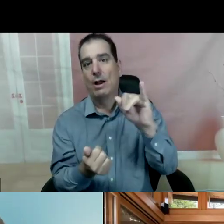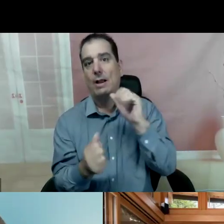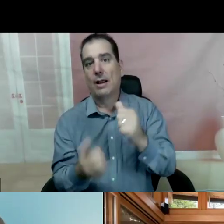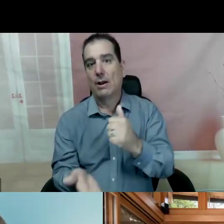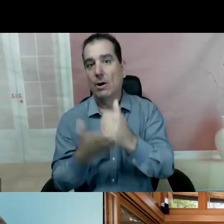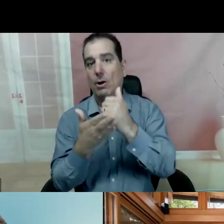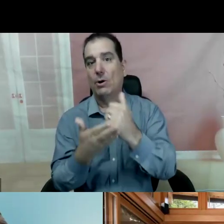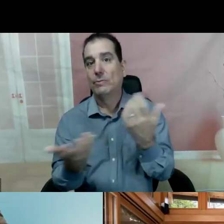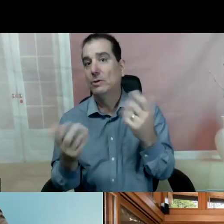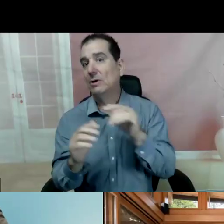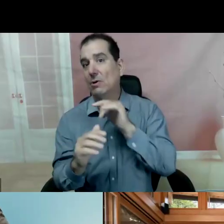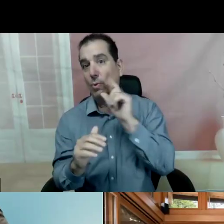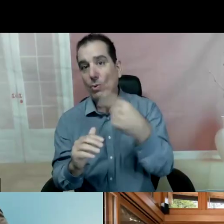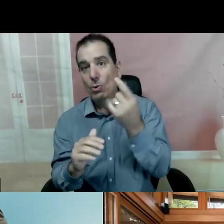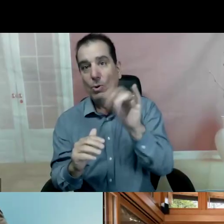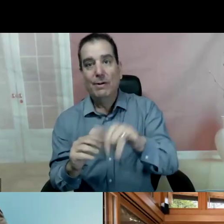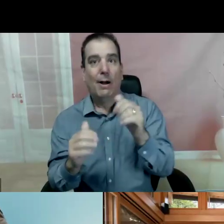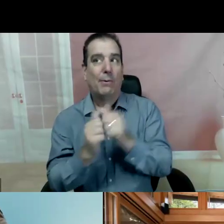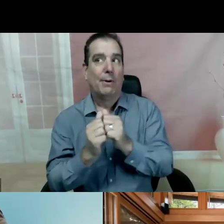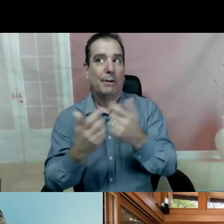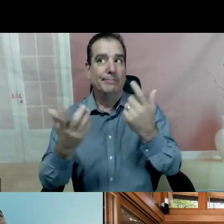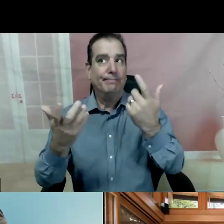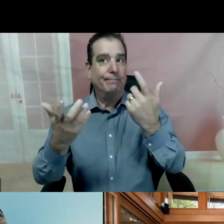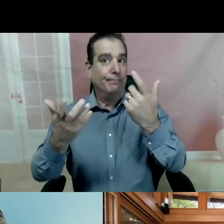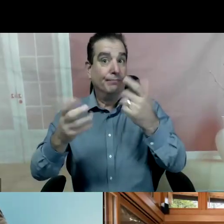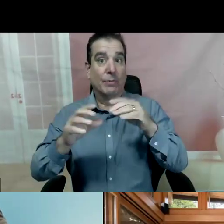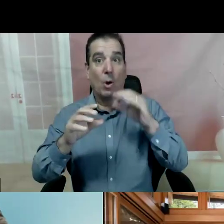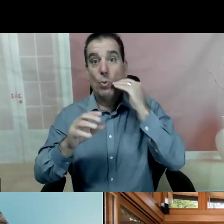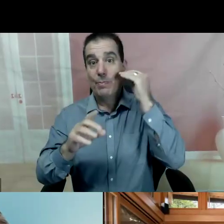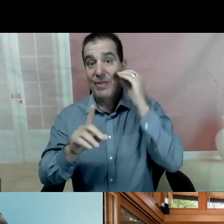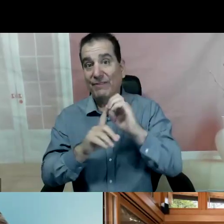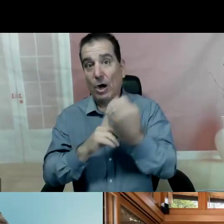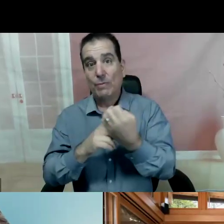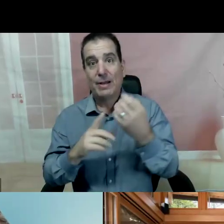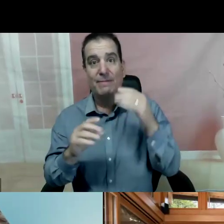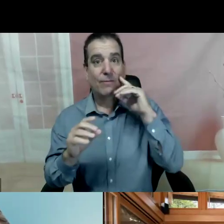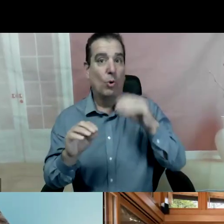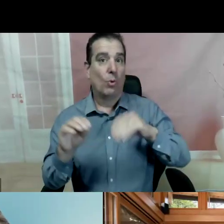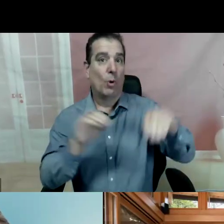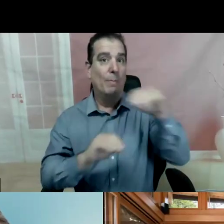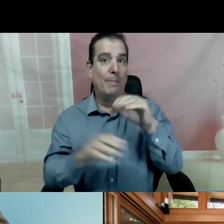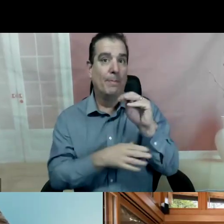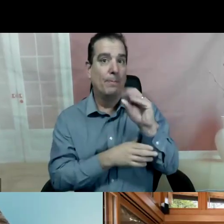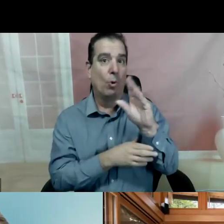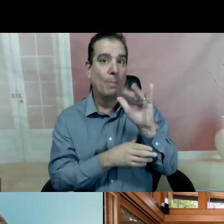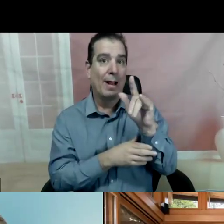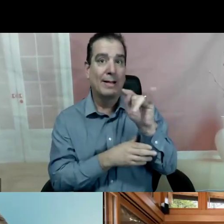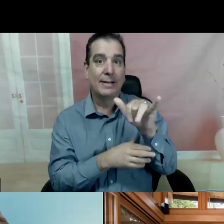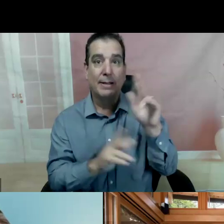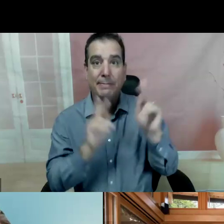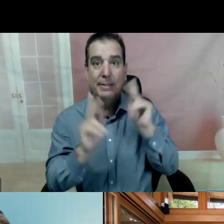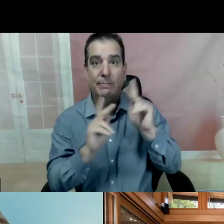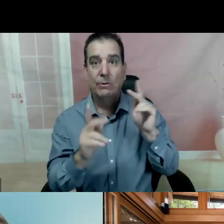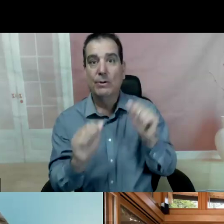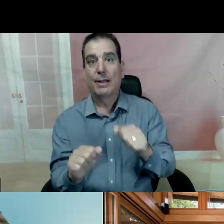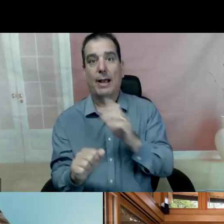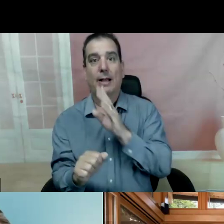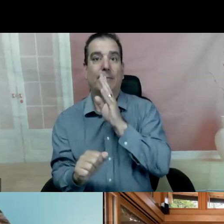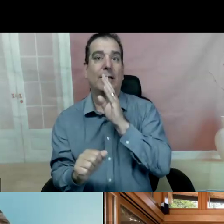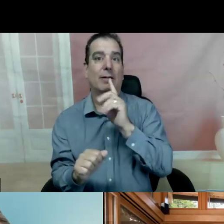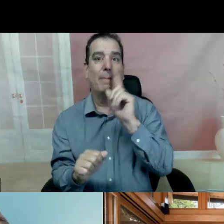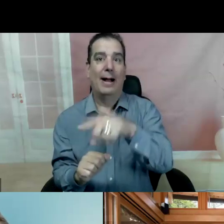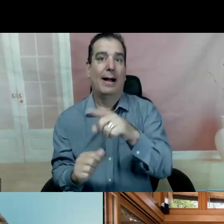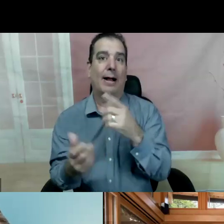we're finding different perspectives of how AI can help in the home environment for mobility issues?